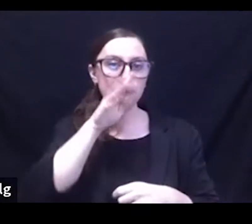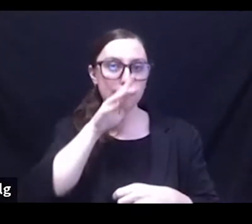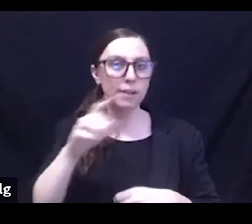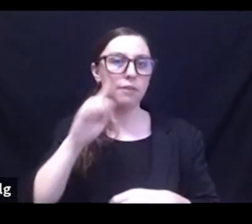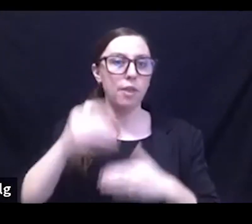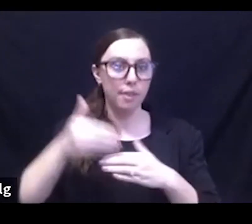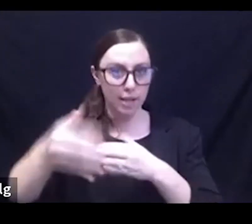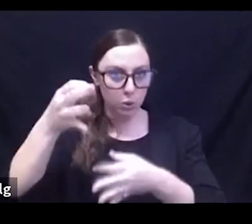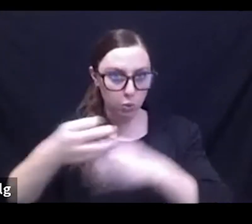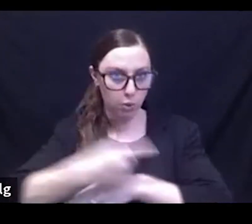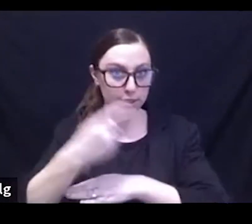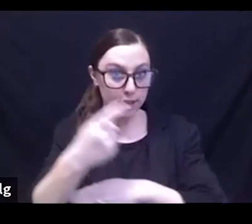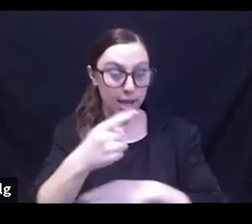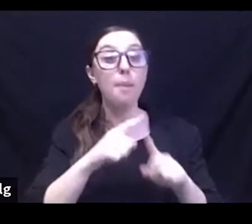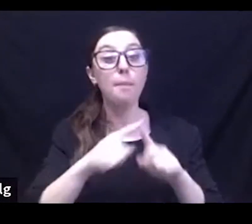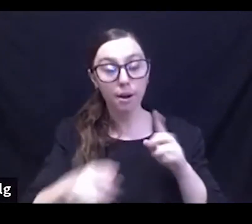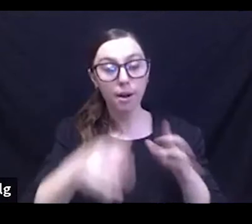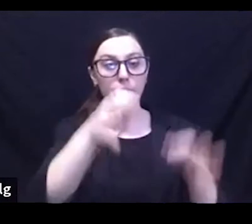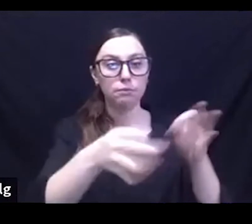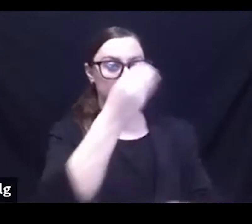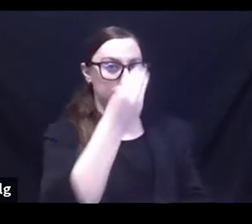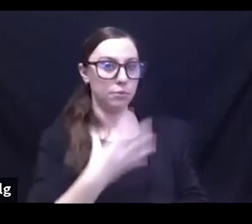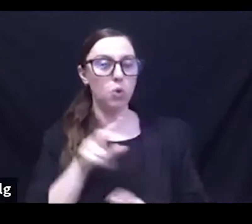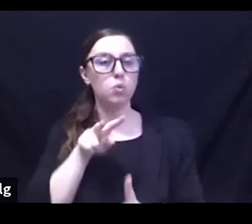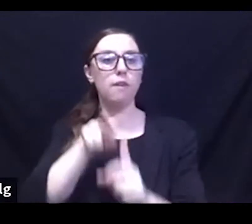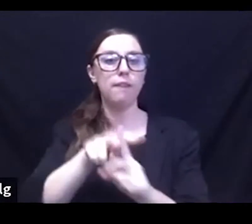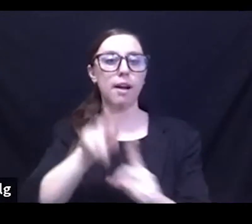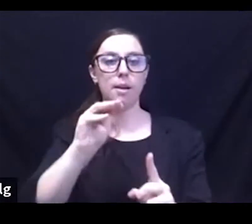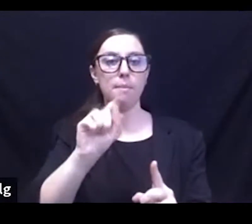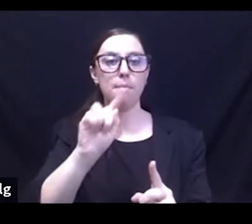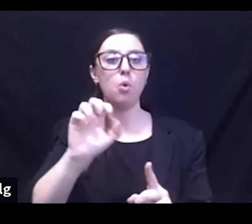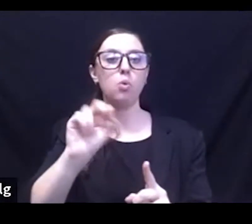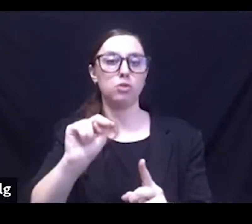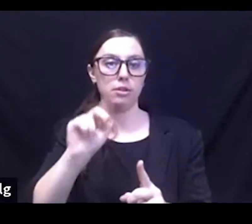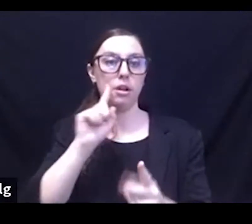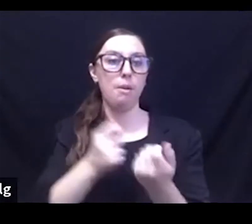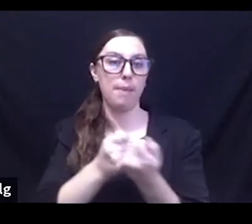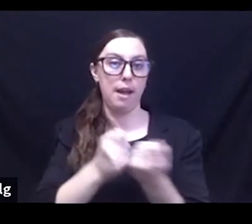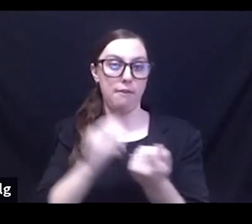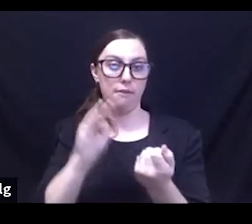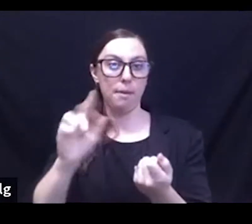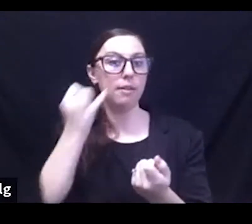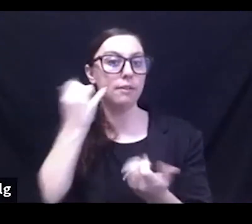the Court we should file a motion on behalf of Michael if Michael wanted to be heard.